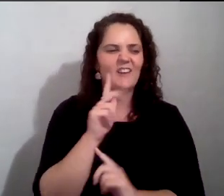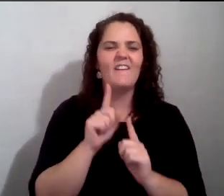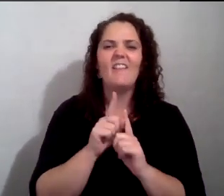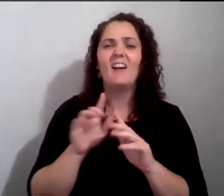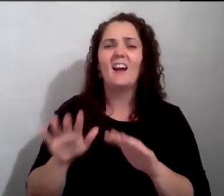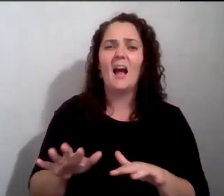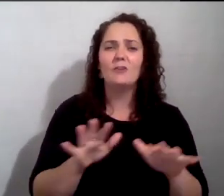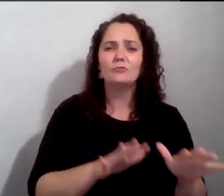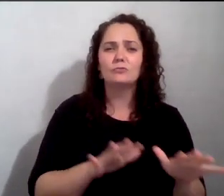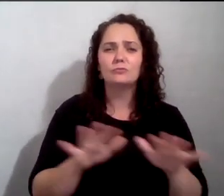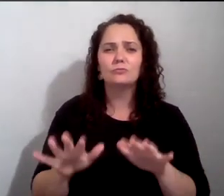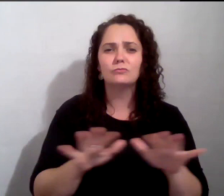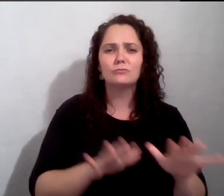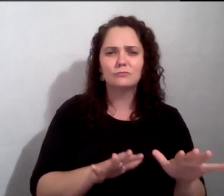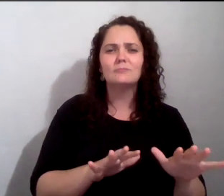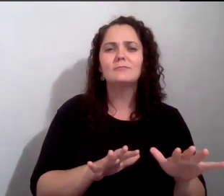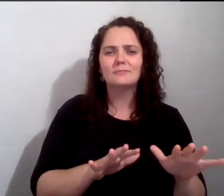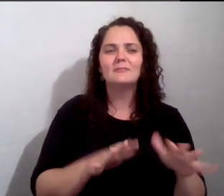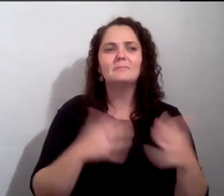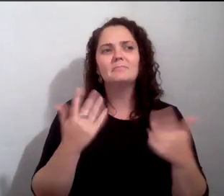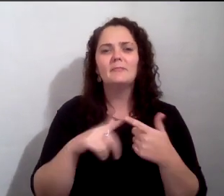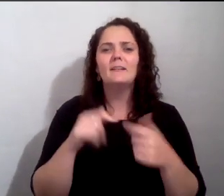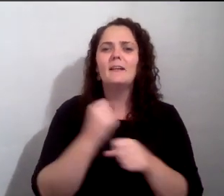impressionistic manners of making work. Like the idea of